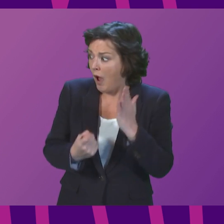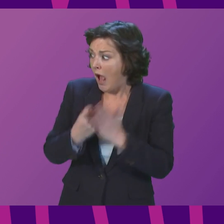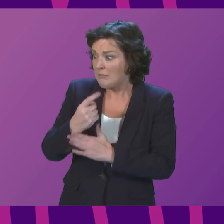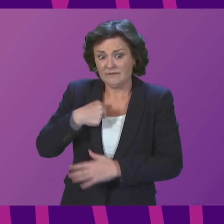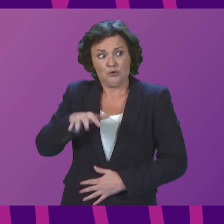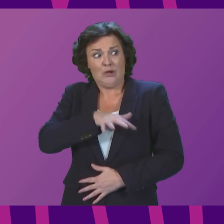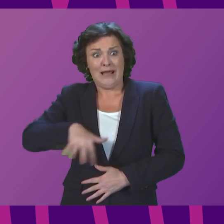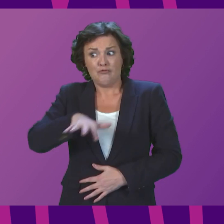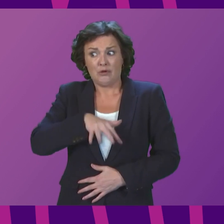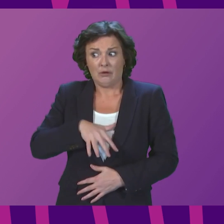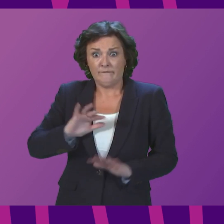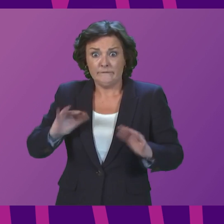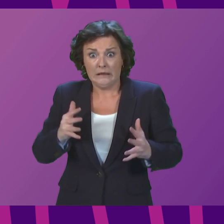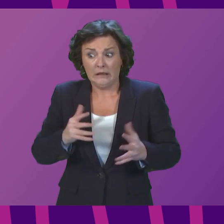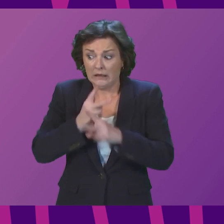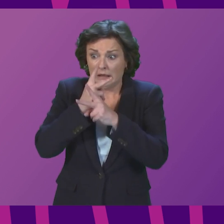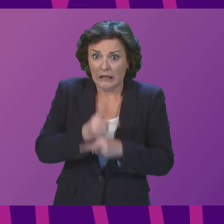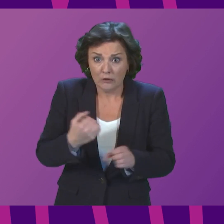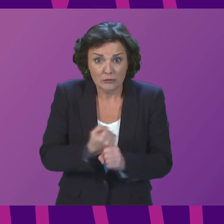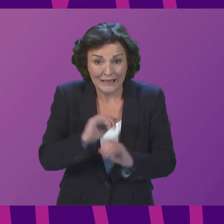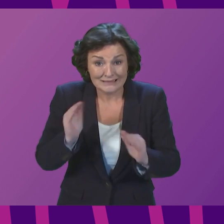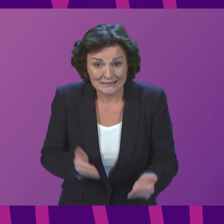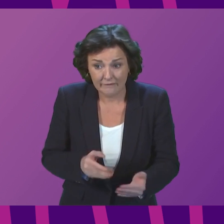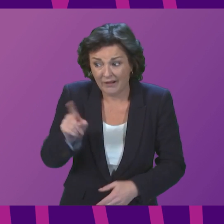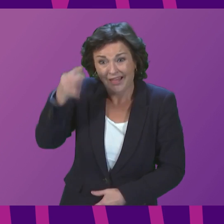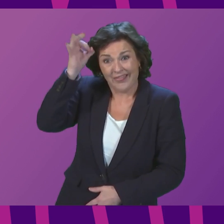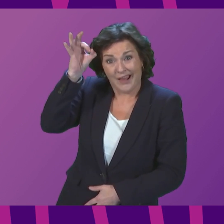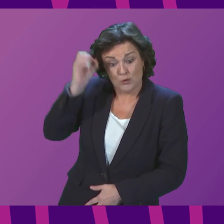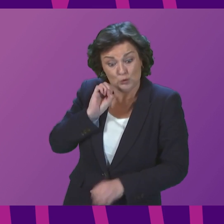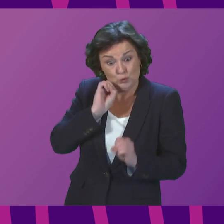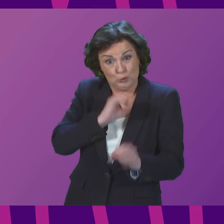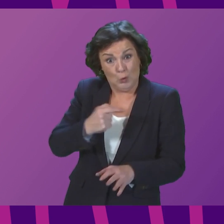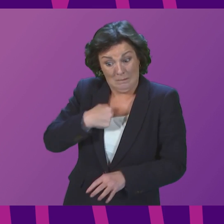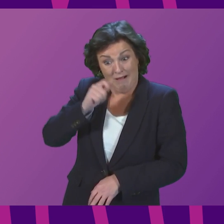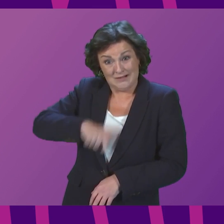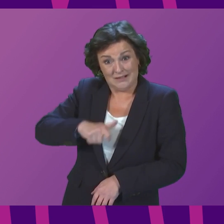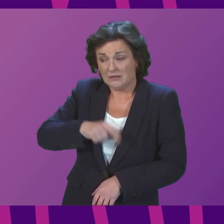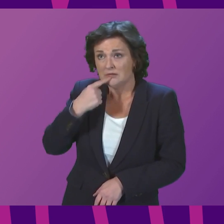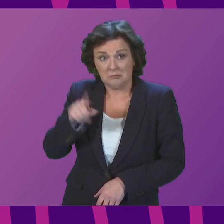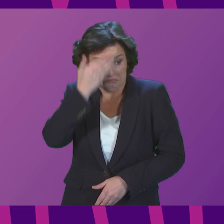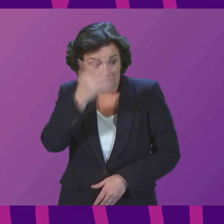The council says that it has nothing to do with it and has directed me, on behalf of constituents, to approach Care and Repair Scotland.